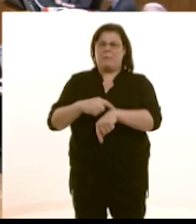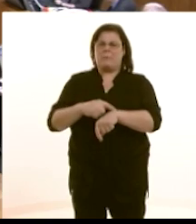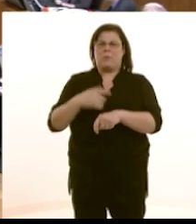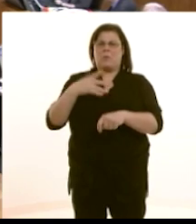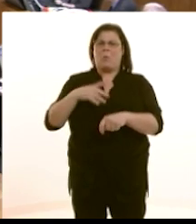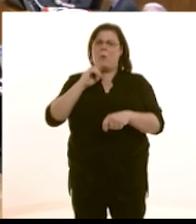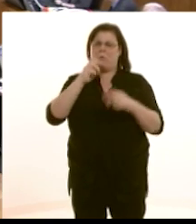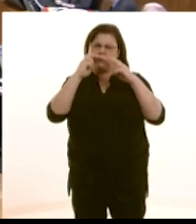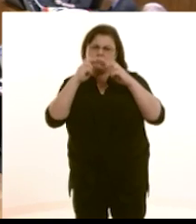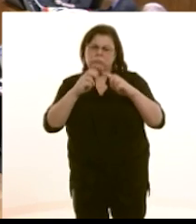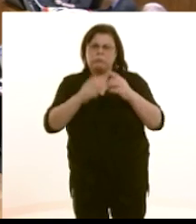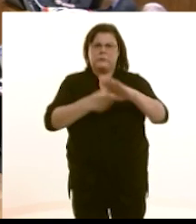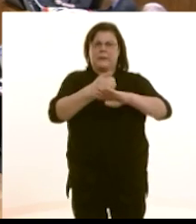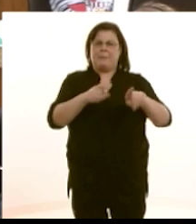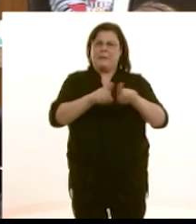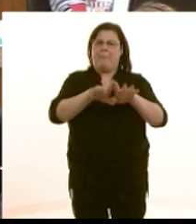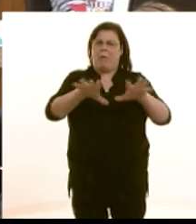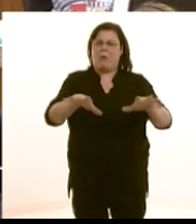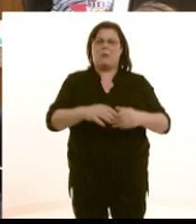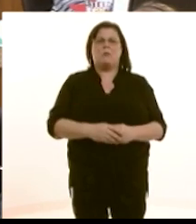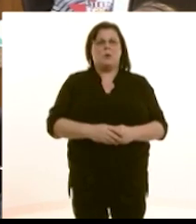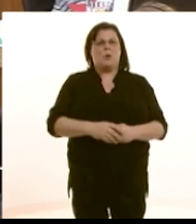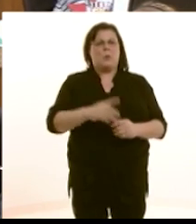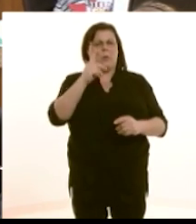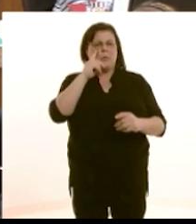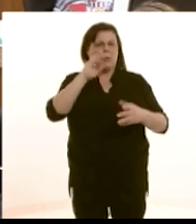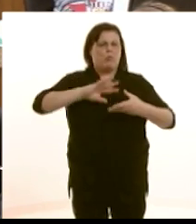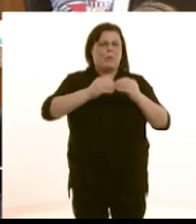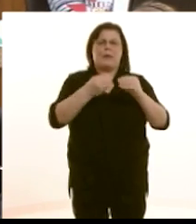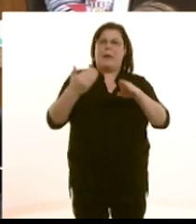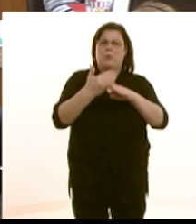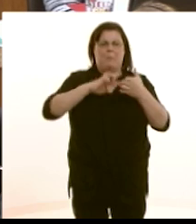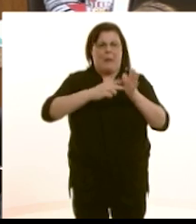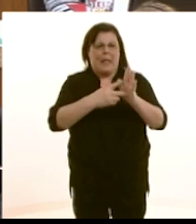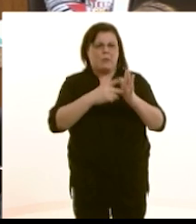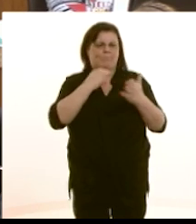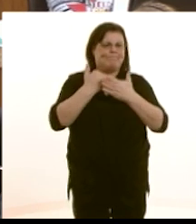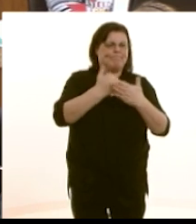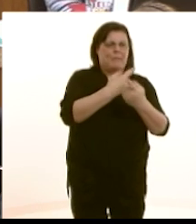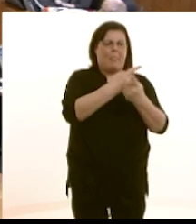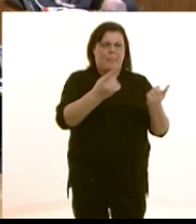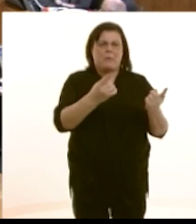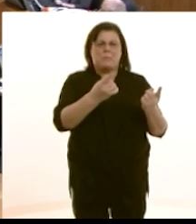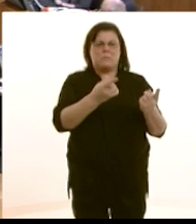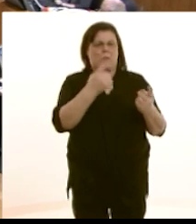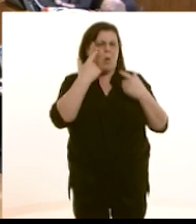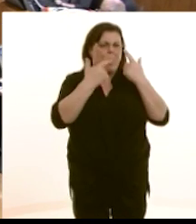be the start of a short process in order to develop an action plan to deal with these job losses. Kirsty Williams: First Minister, I was dismayed